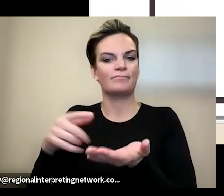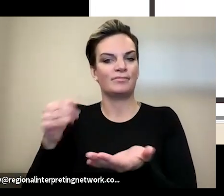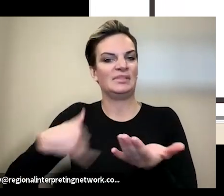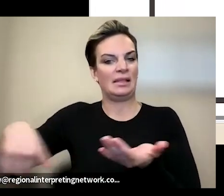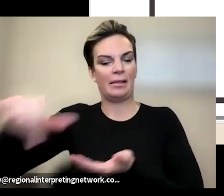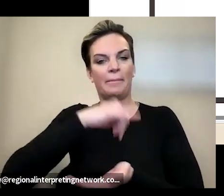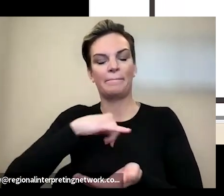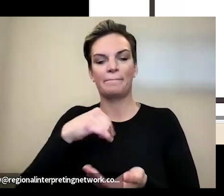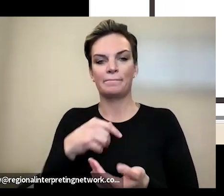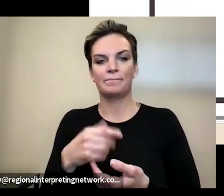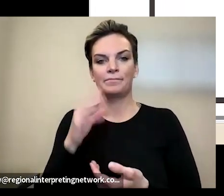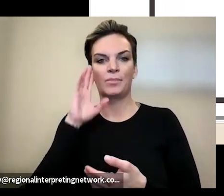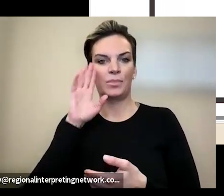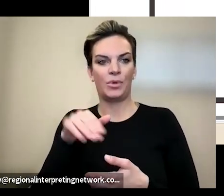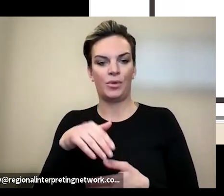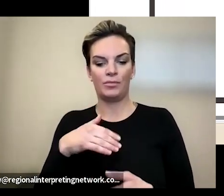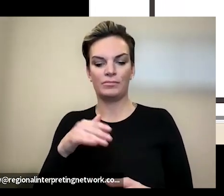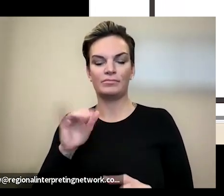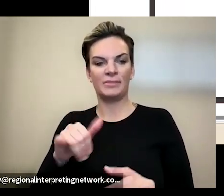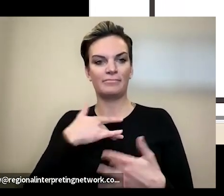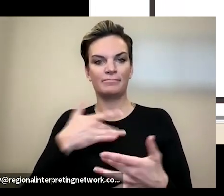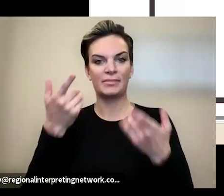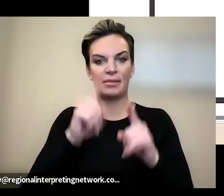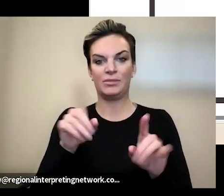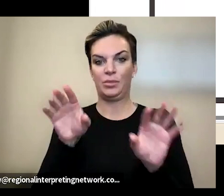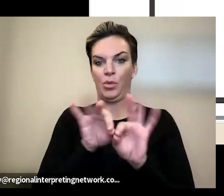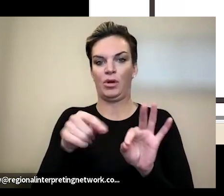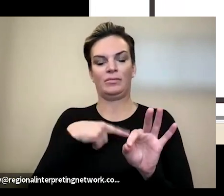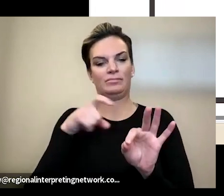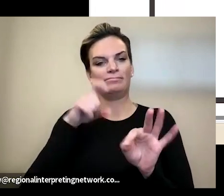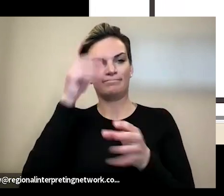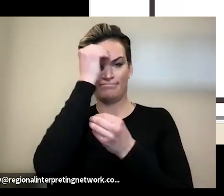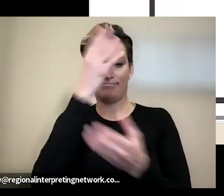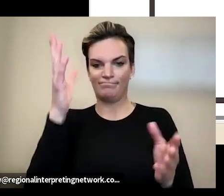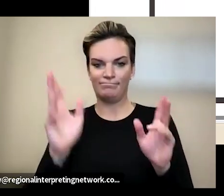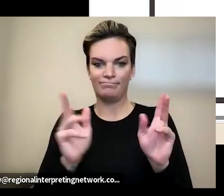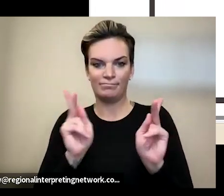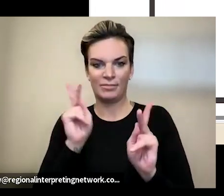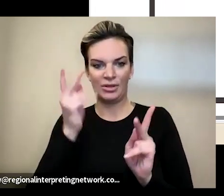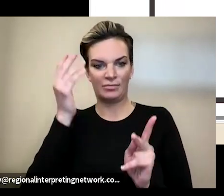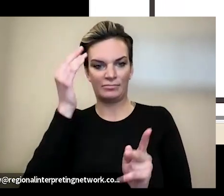common in support groups, and it's important to me to educate people on that. Next slide,